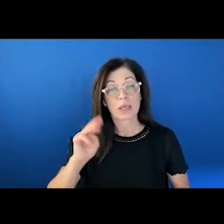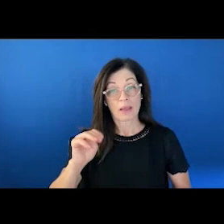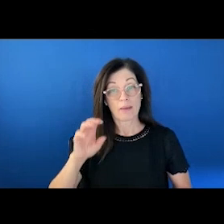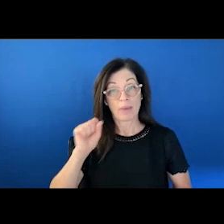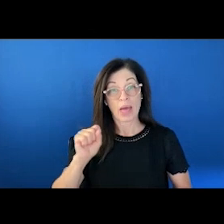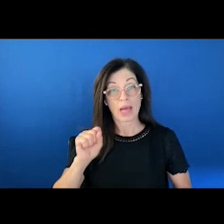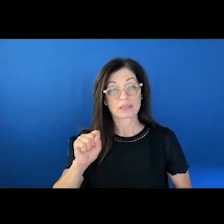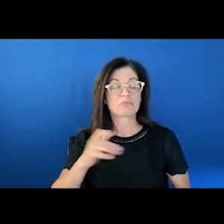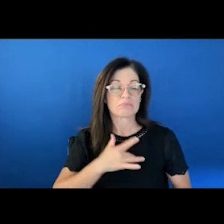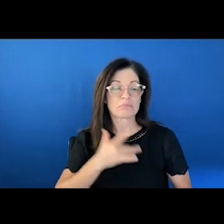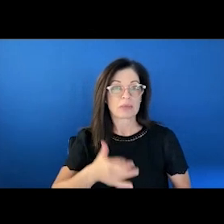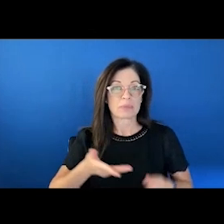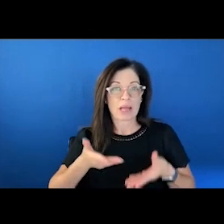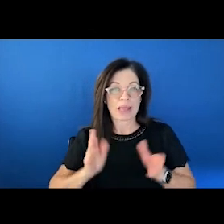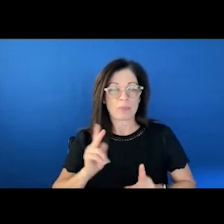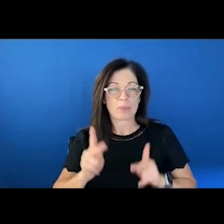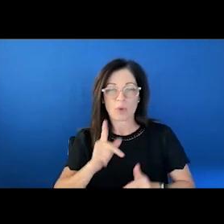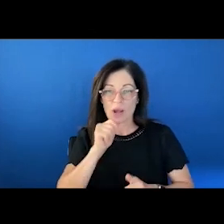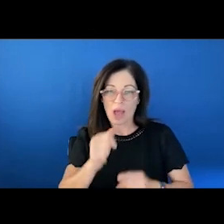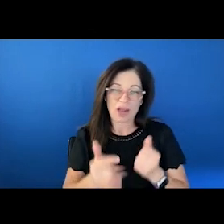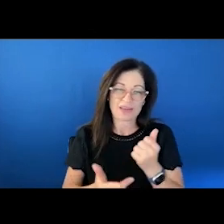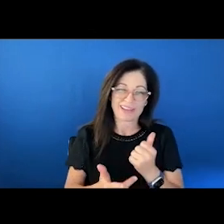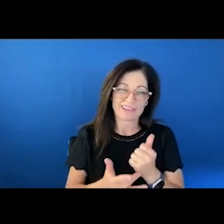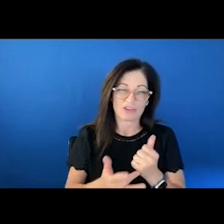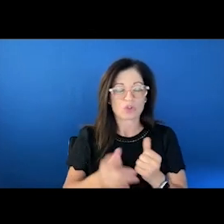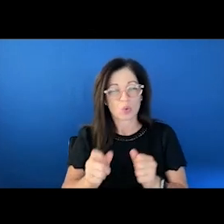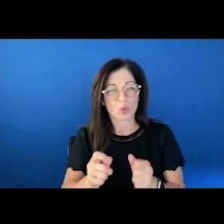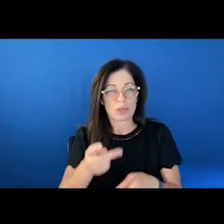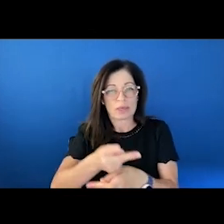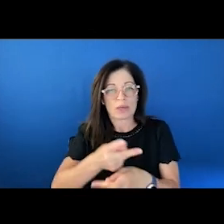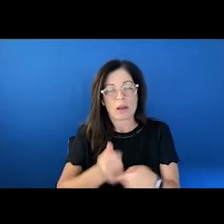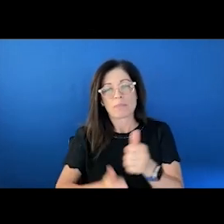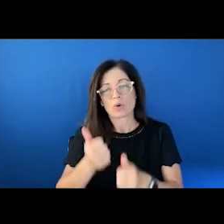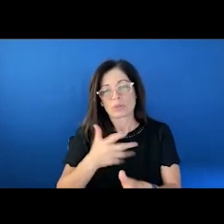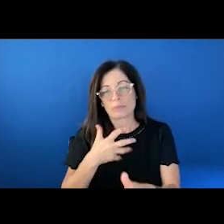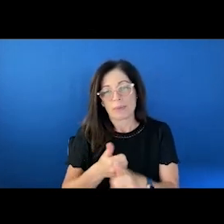staff to handle most updates independently. You’ll also need to determine your project’s